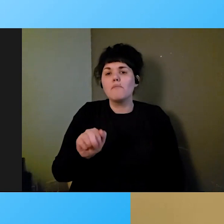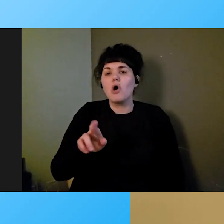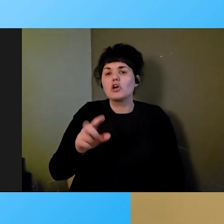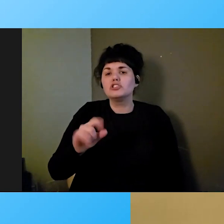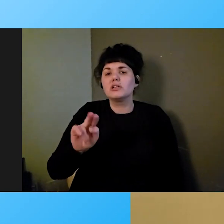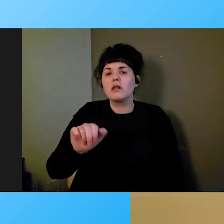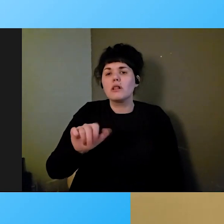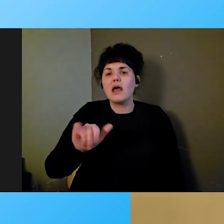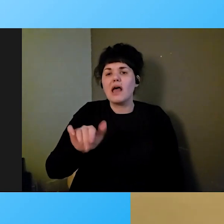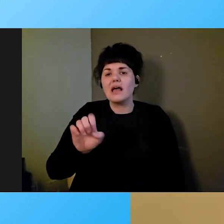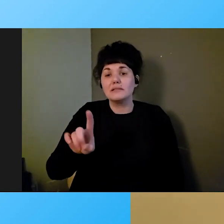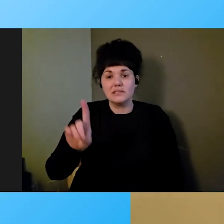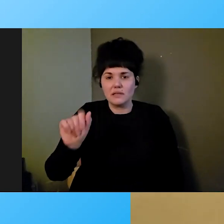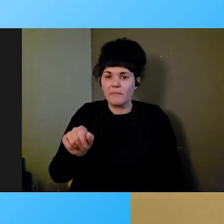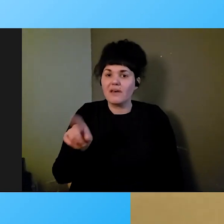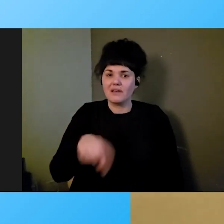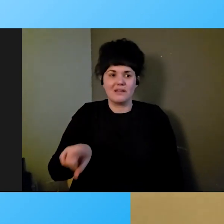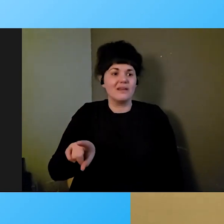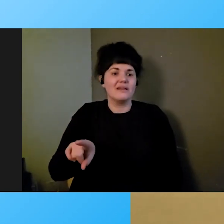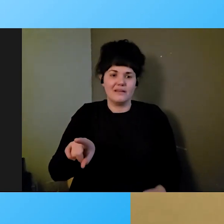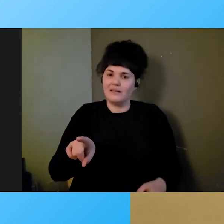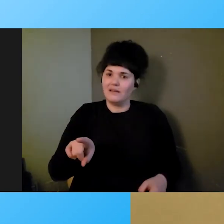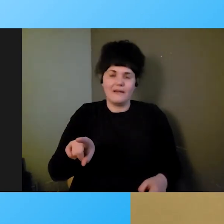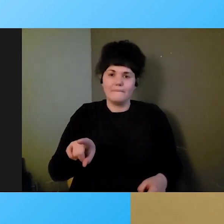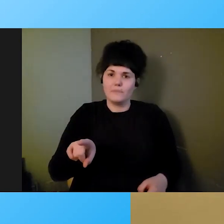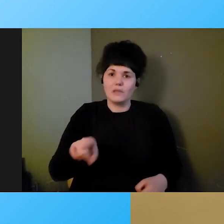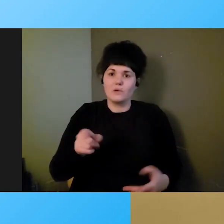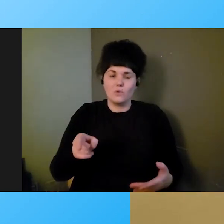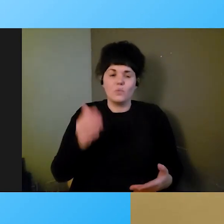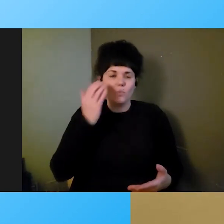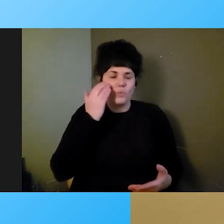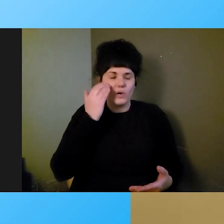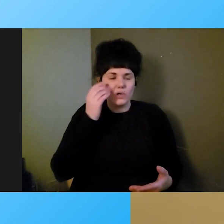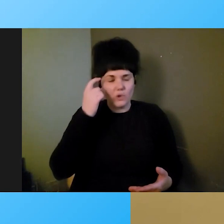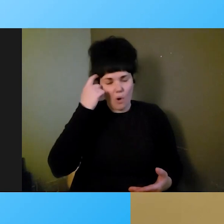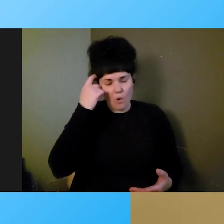people with disabilities is a growing rather than the outcomes